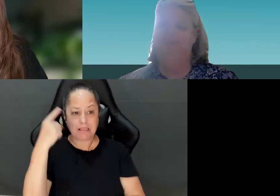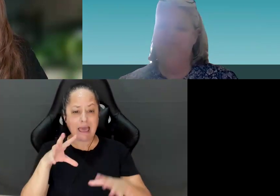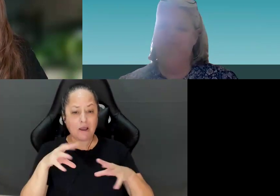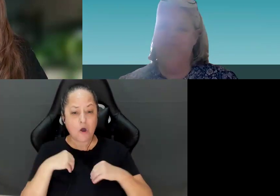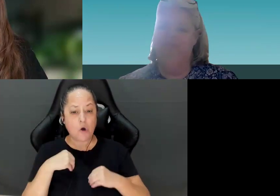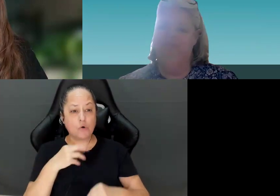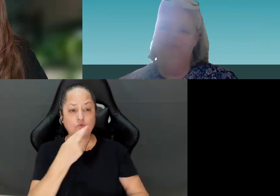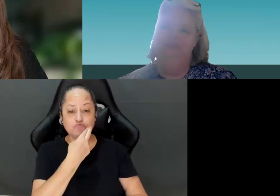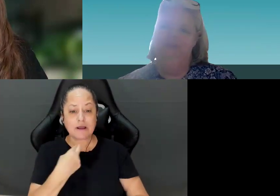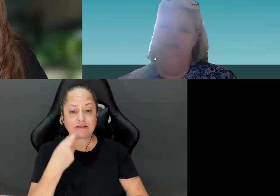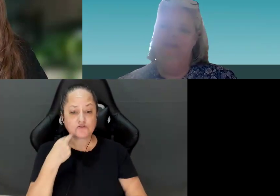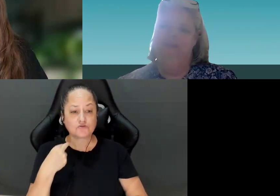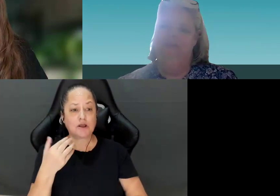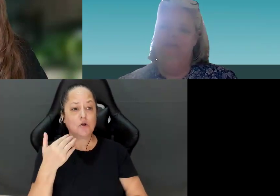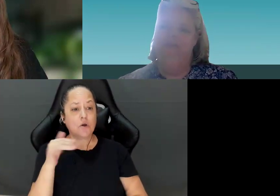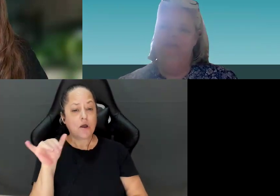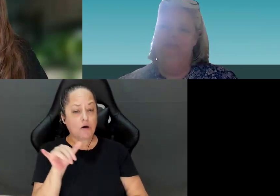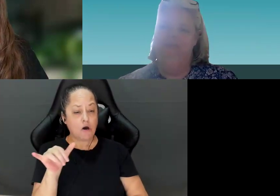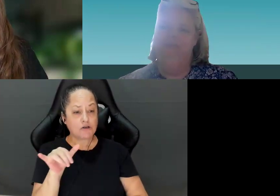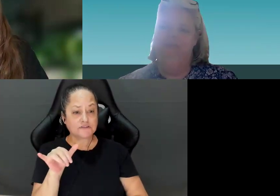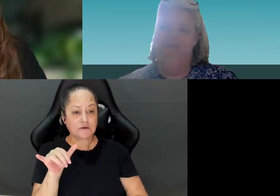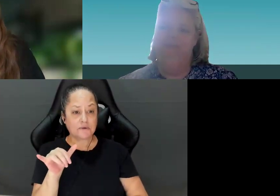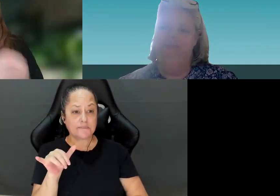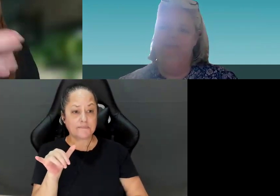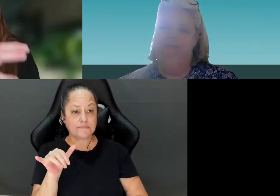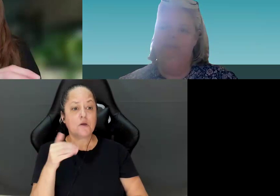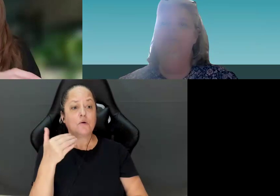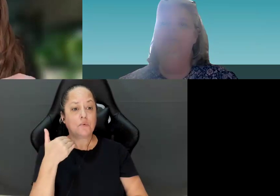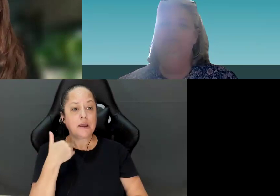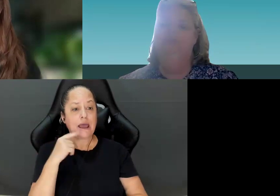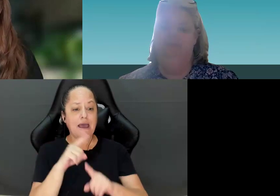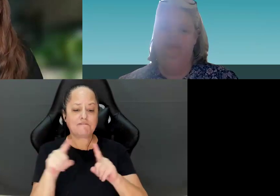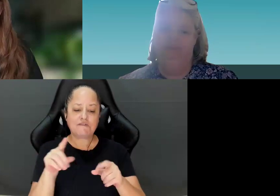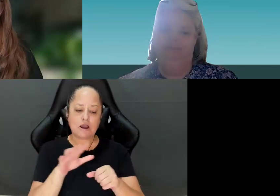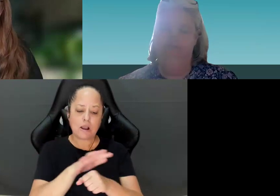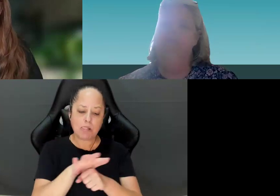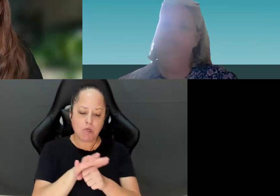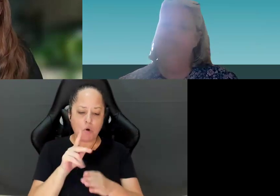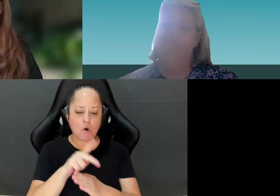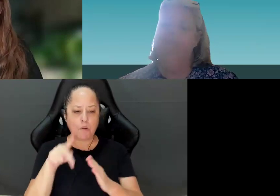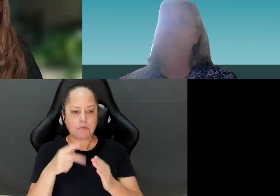And we are also we have very local programs in a lot of our offices.